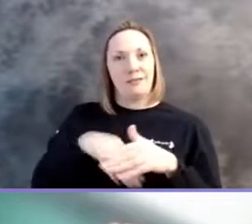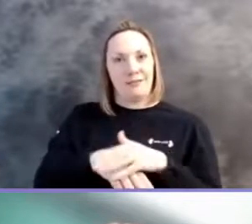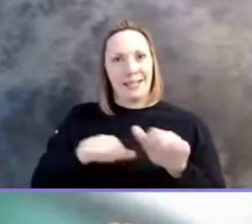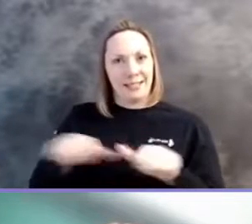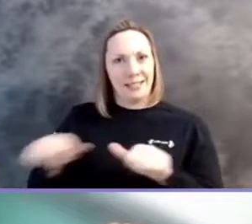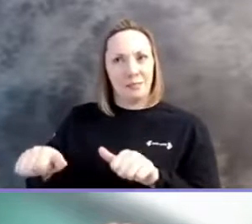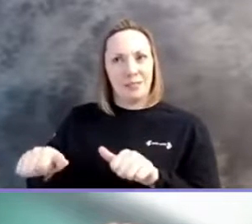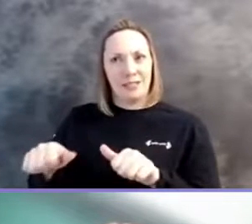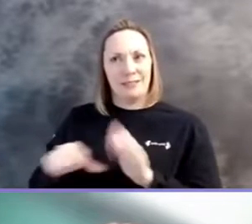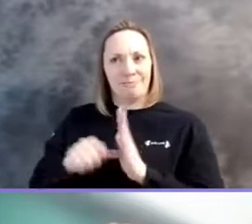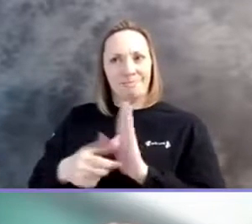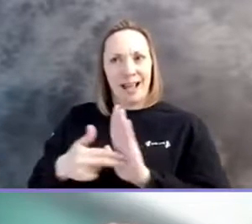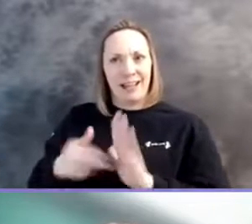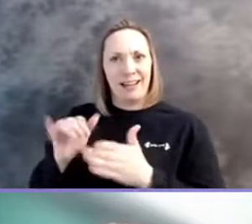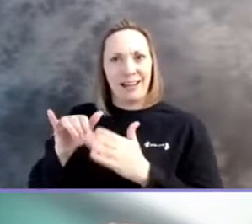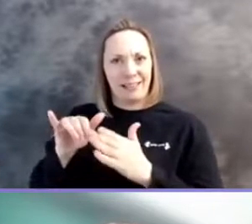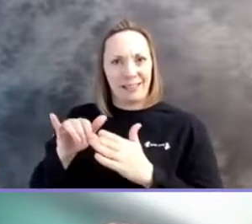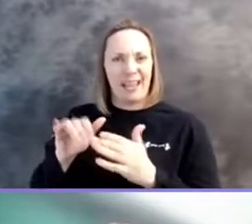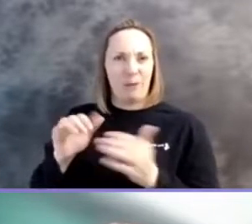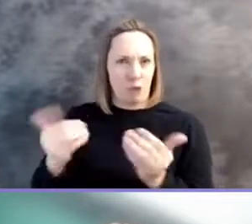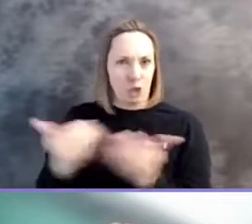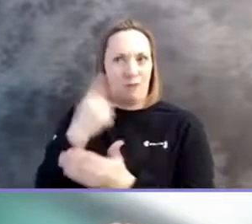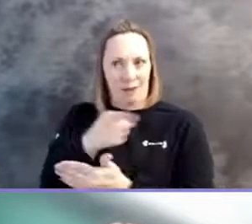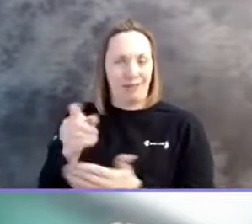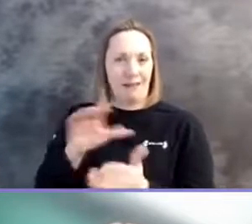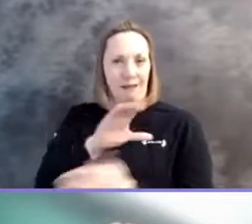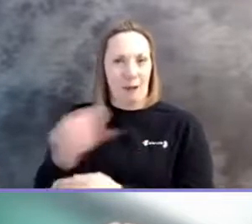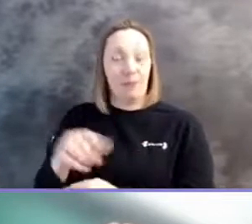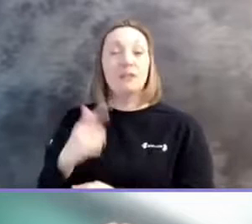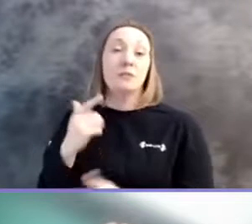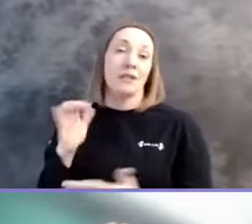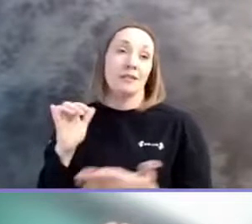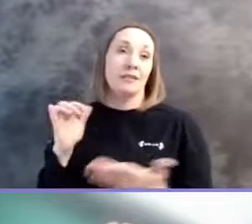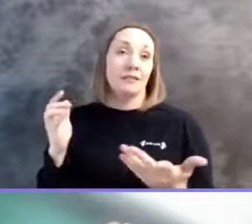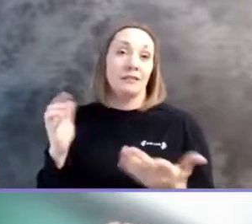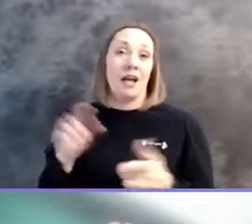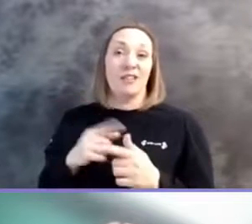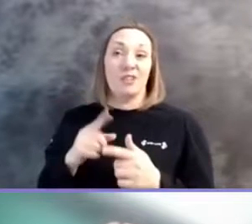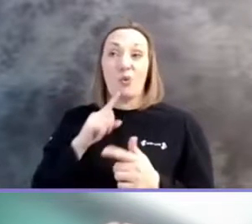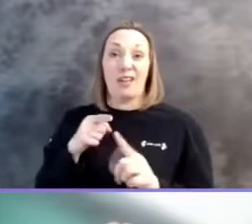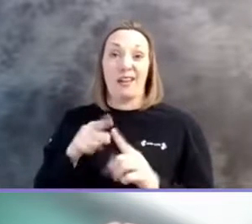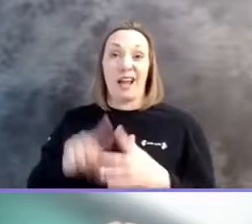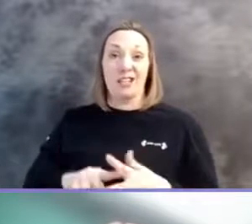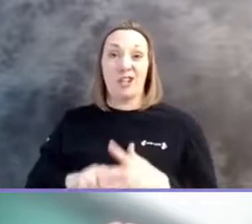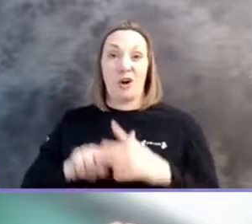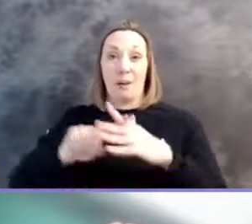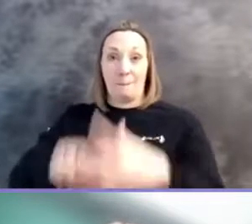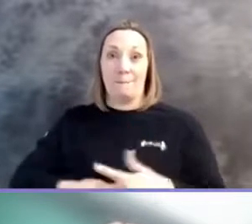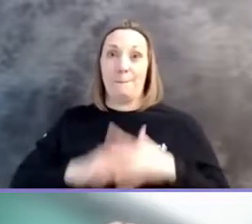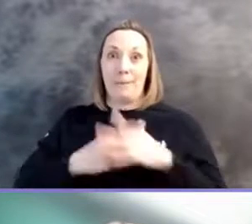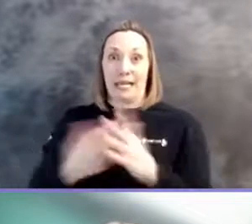mentioned accessibility in an interview, starting in a digital advertising role. Highlighting that gap in the